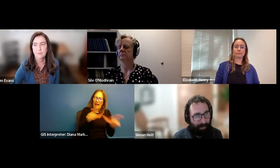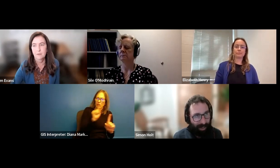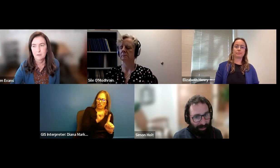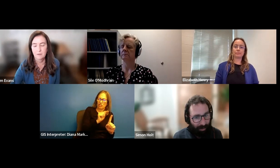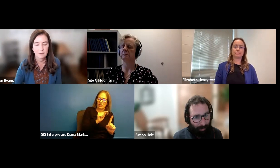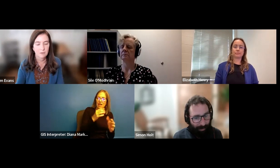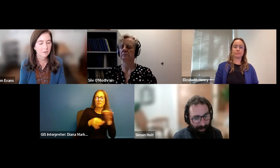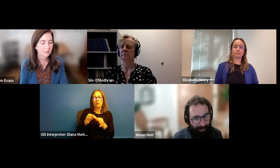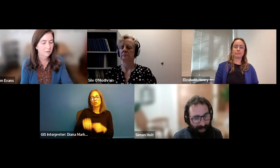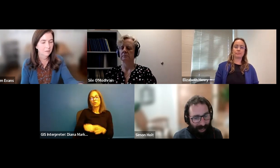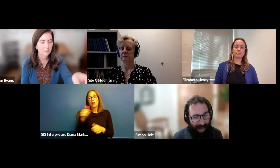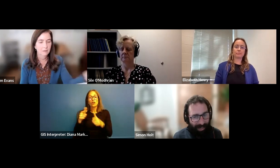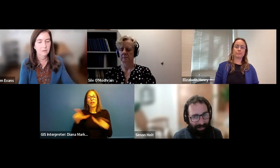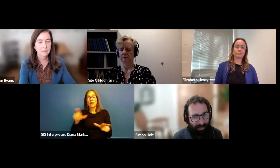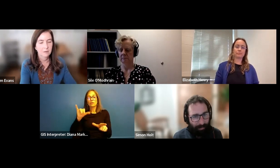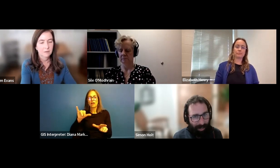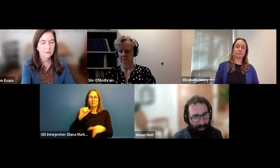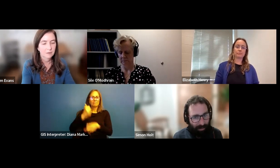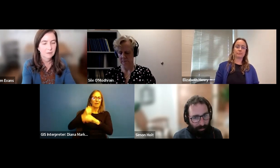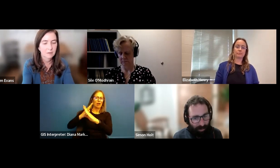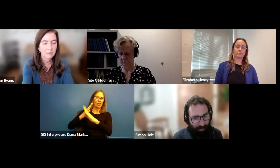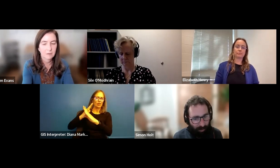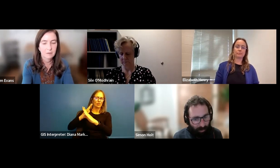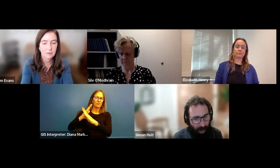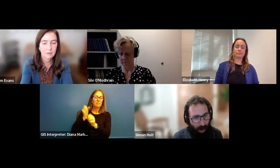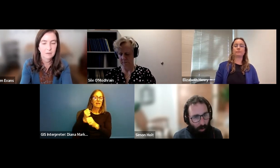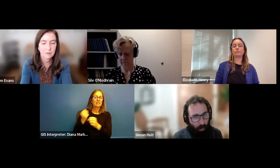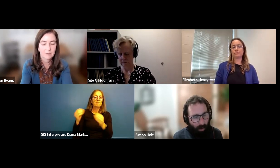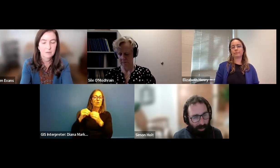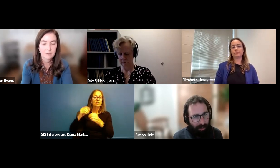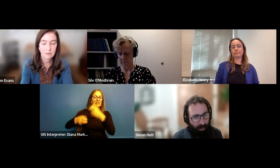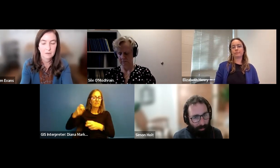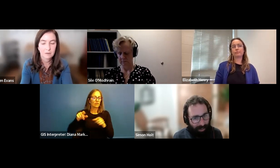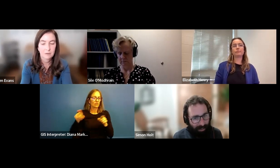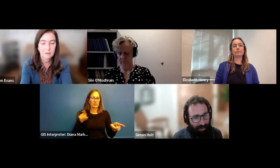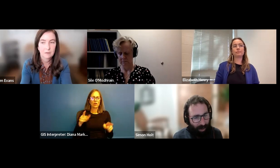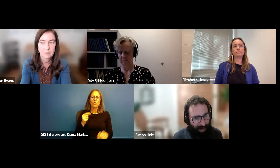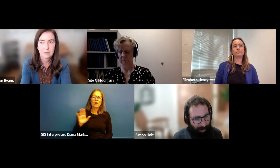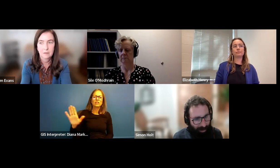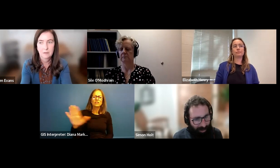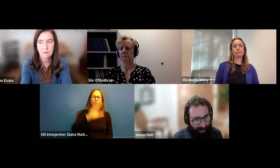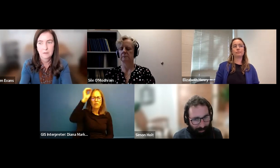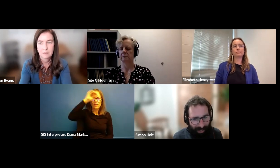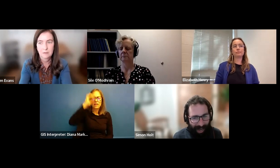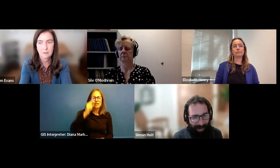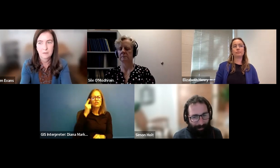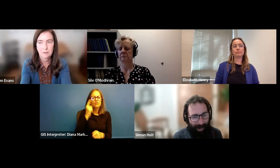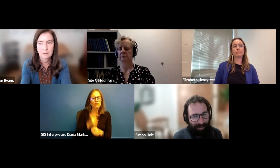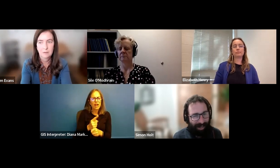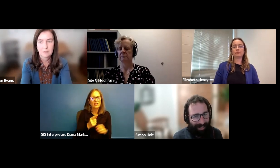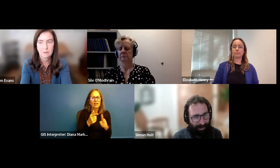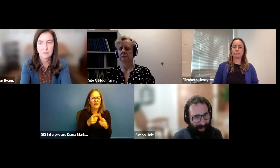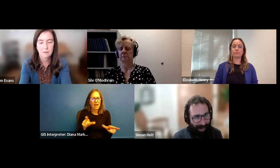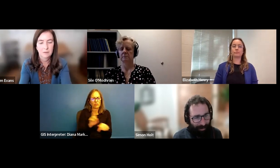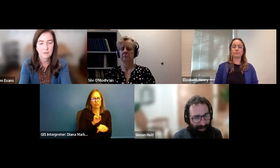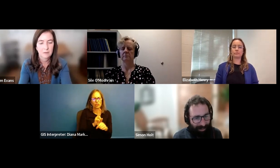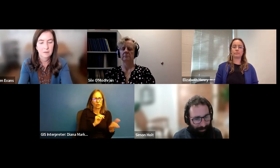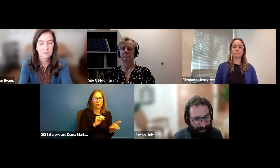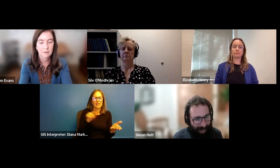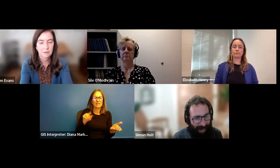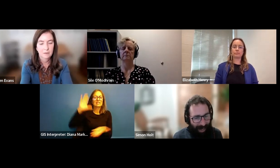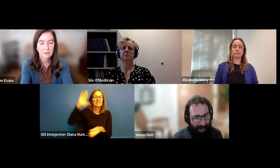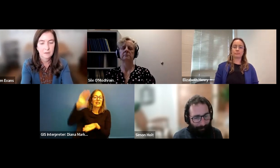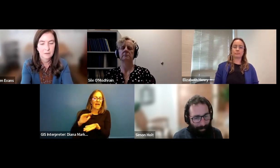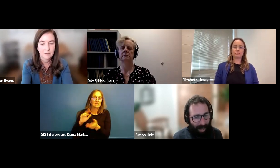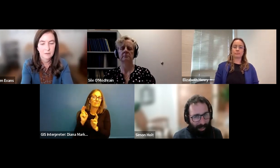Simon Holt: sets up barriers and can make things more difficult. What, in your opinion is the right language to use, and perhaps the less right language to use. Um.